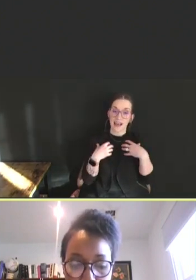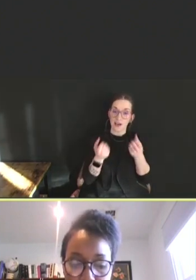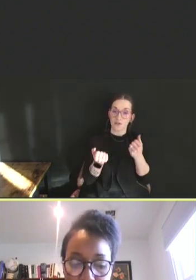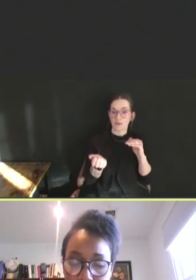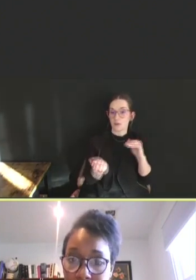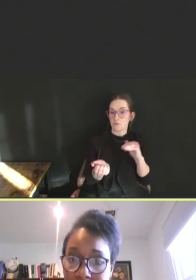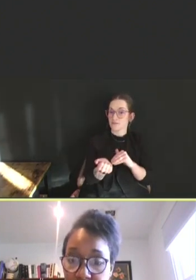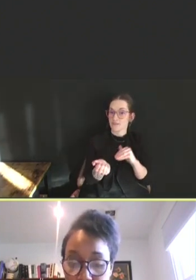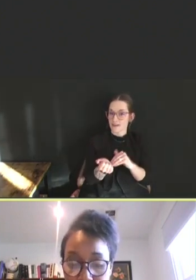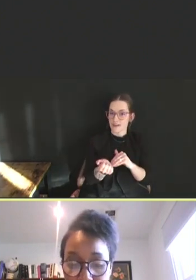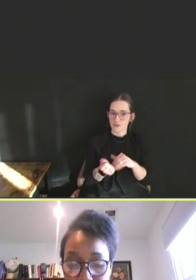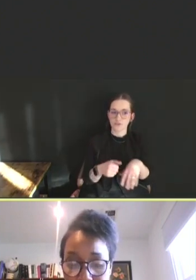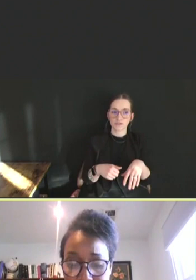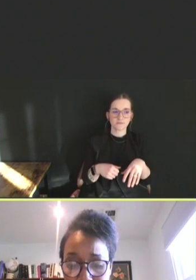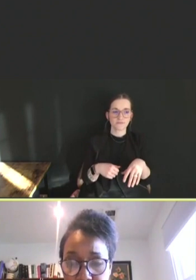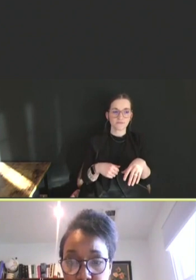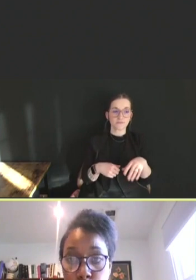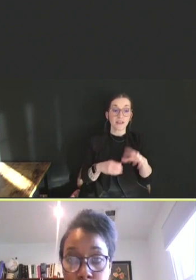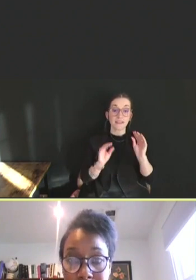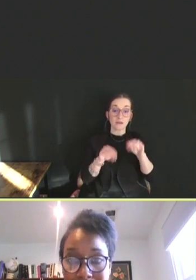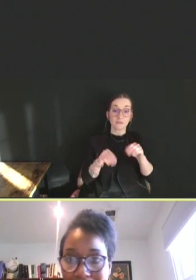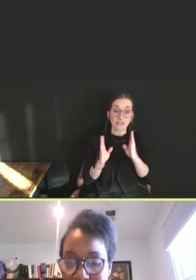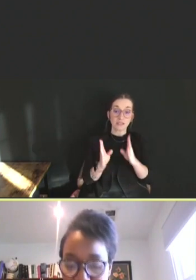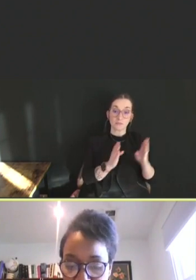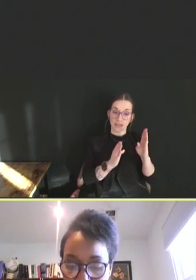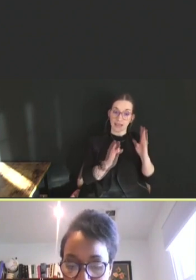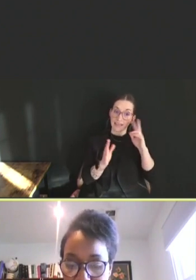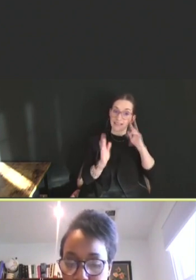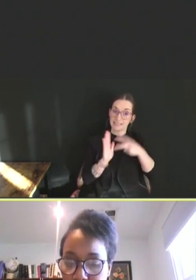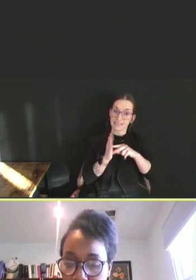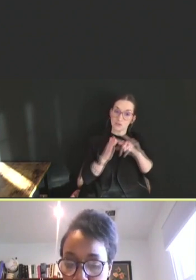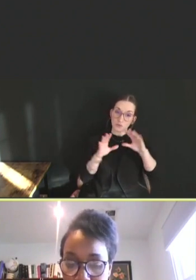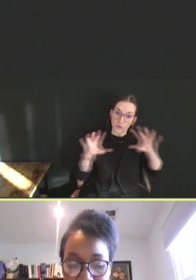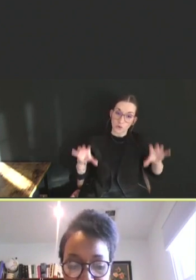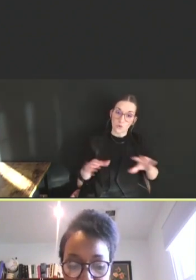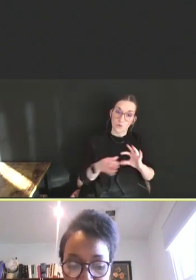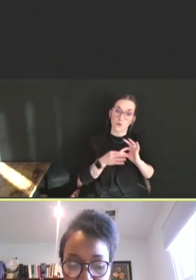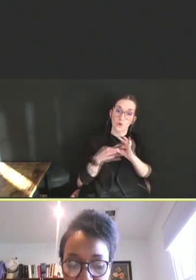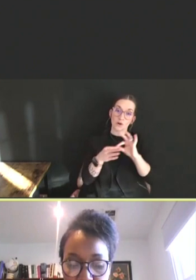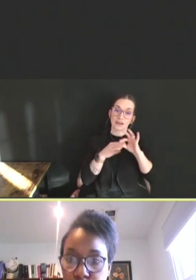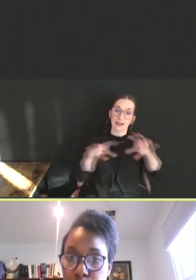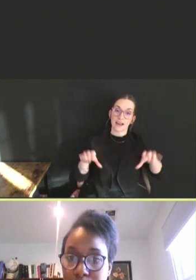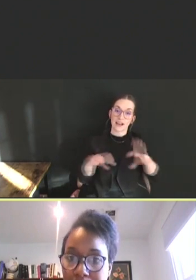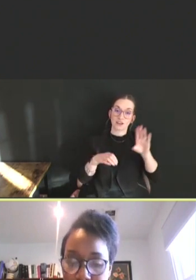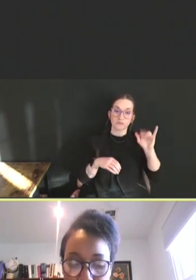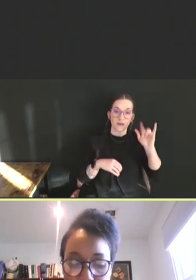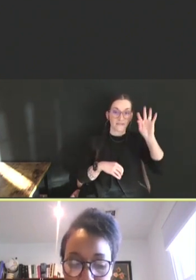The implementation plan is intended to coordinate action by federal agencies to protect public